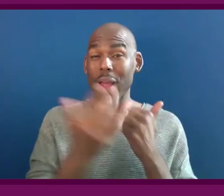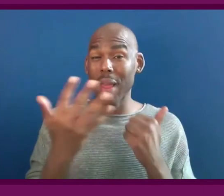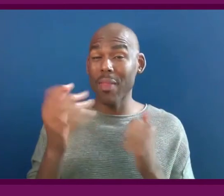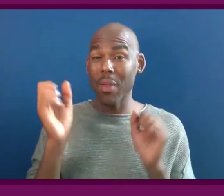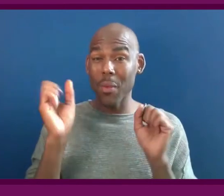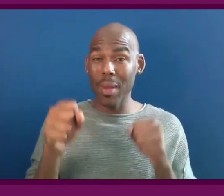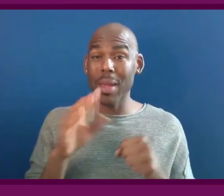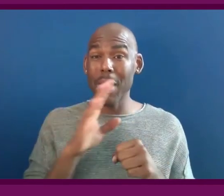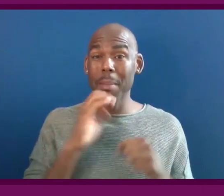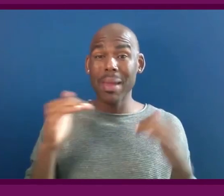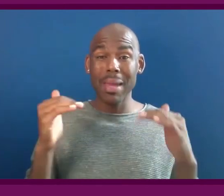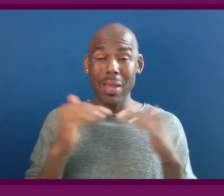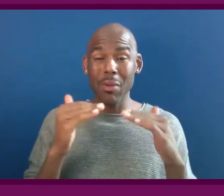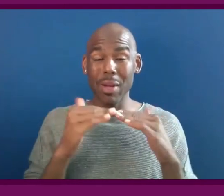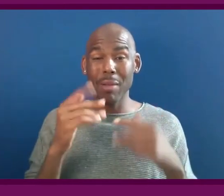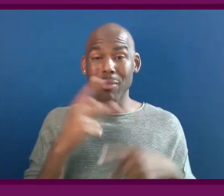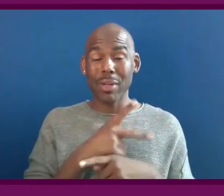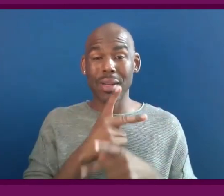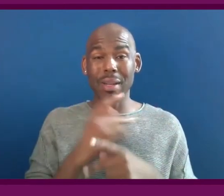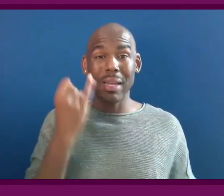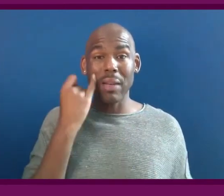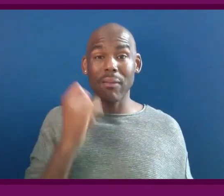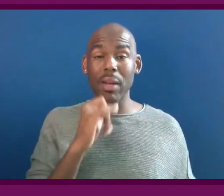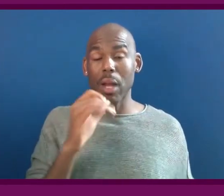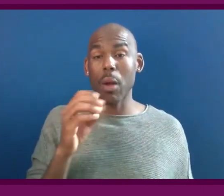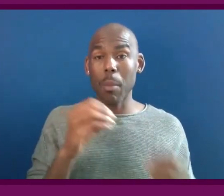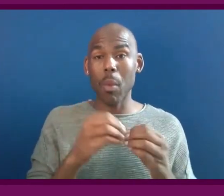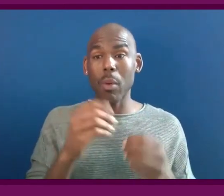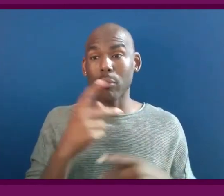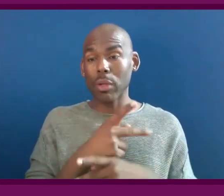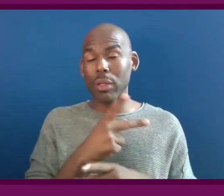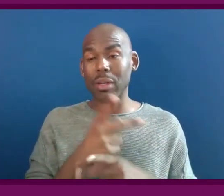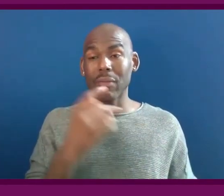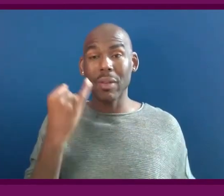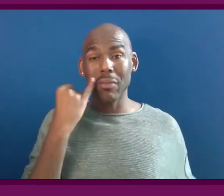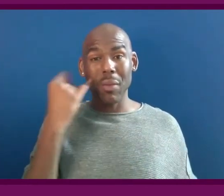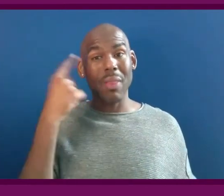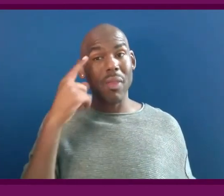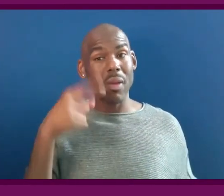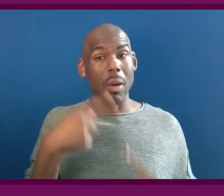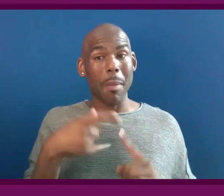be equally as productive, if not more productive, if you think about it, when we're working